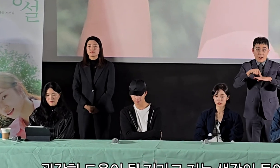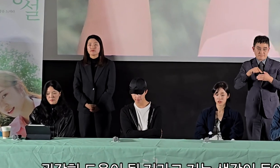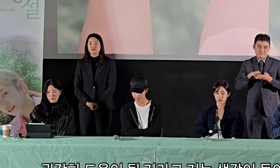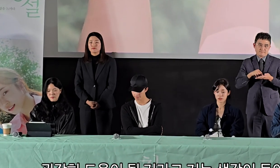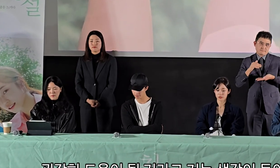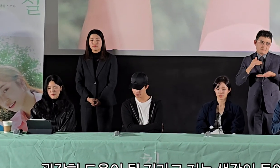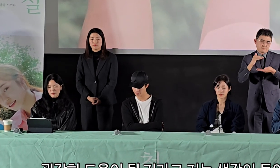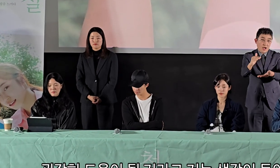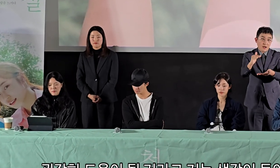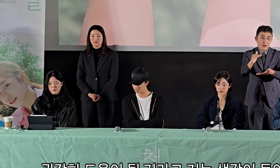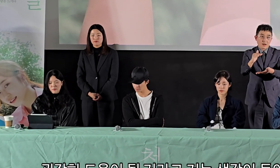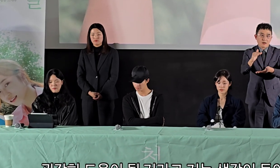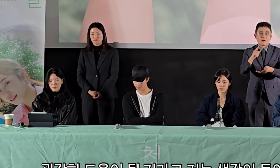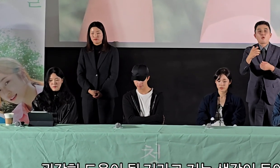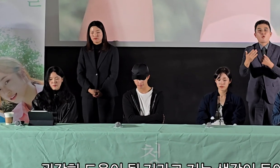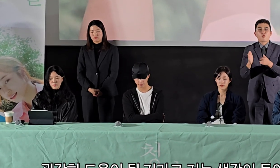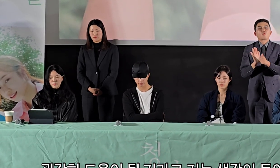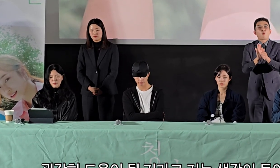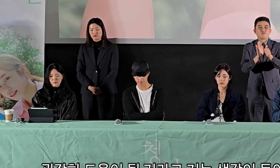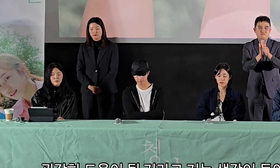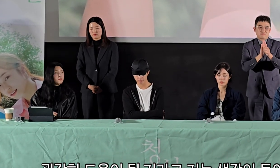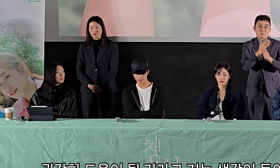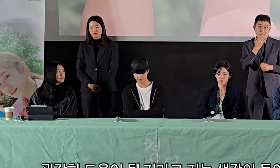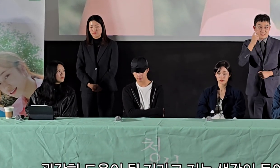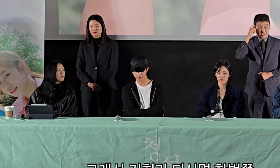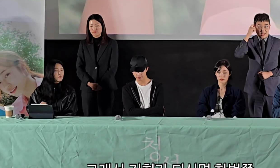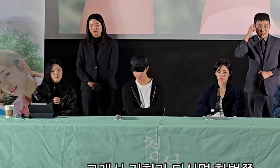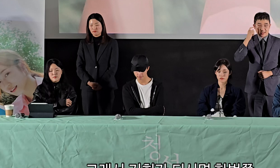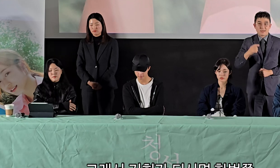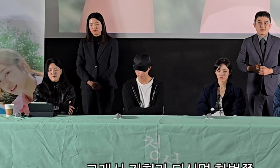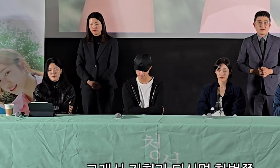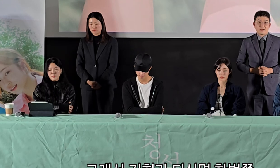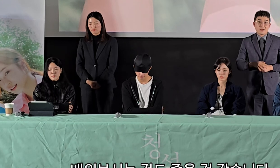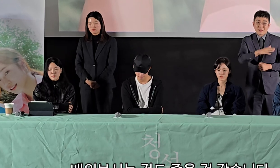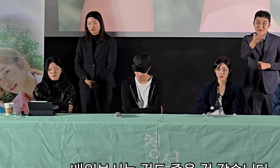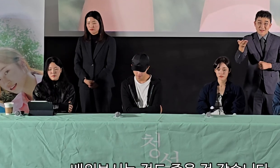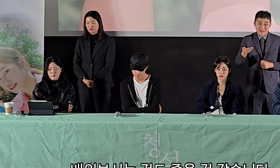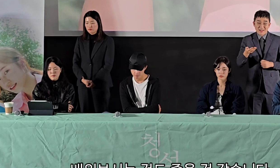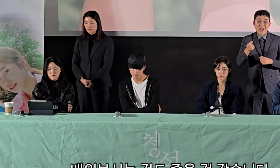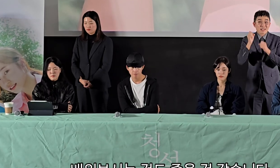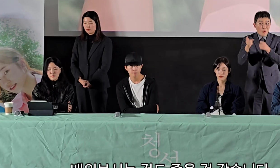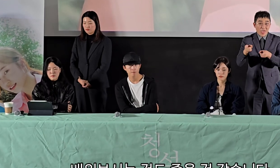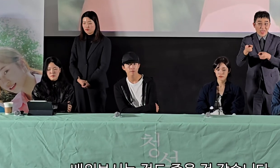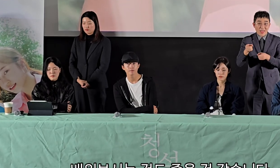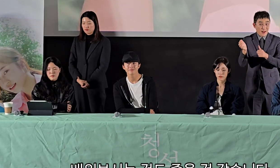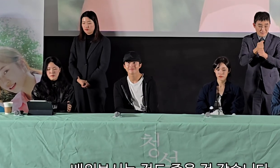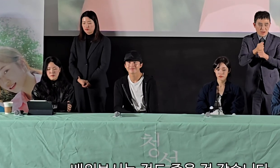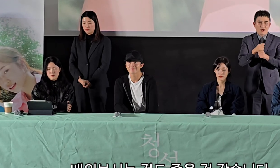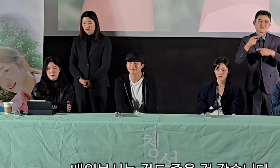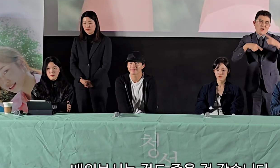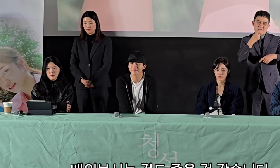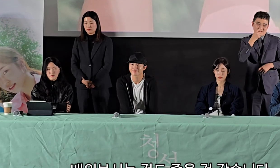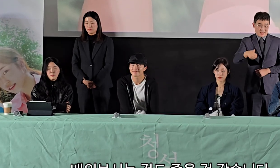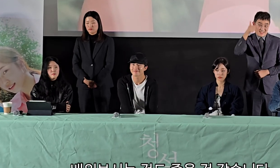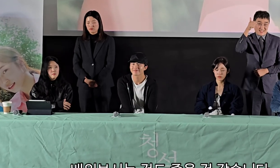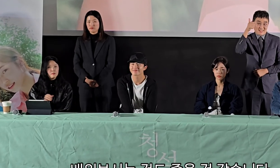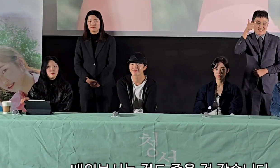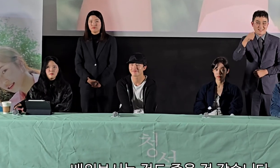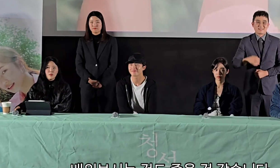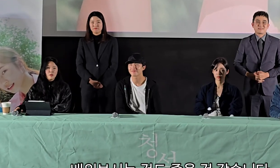your genuine emotions and feelings. So if you ever get the chance, I highly recommend giving it a try.